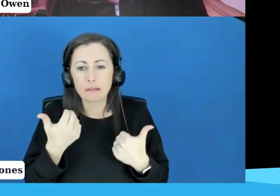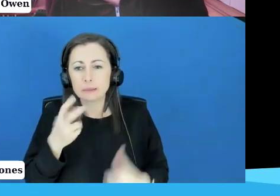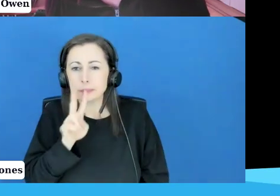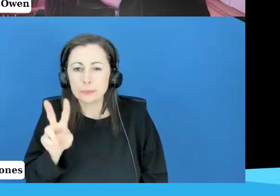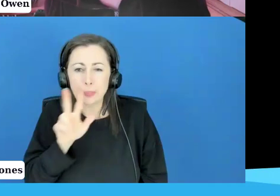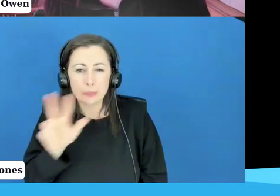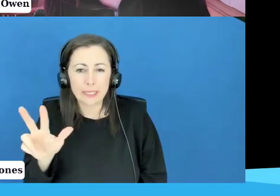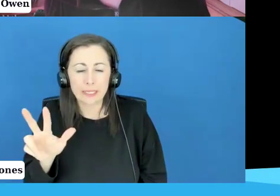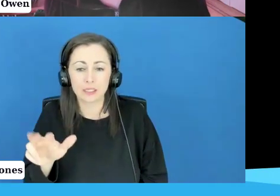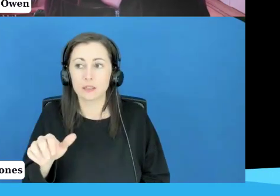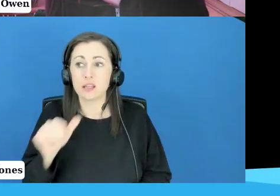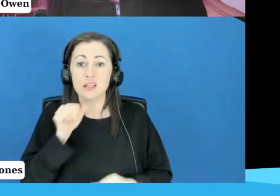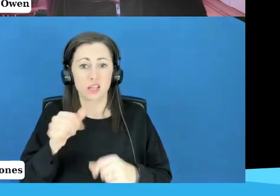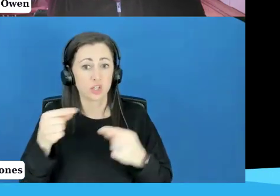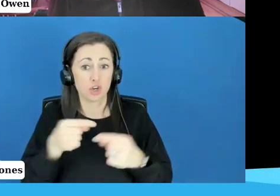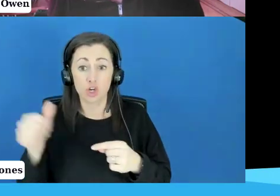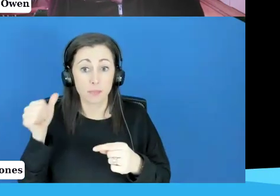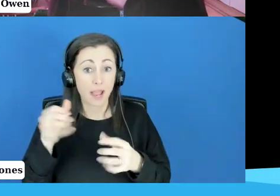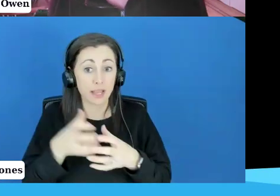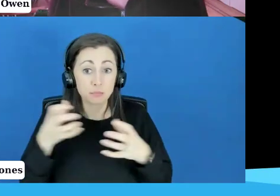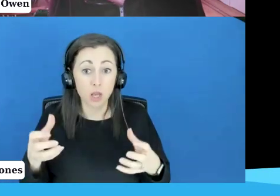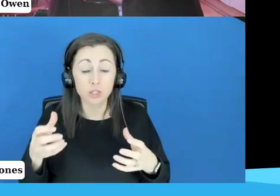Doesn't hurt your back as much when you're carrying them.